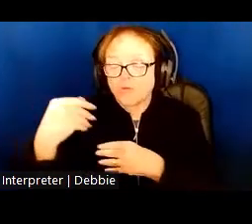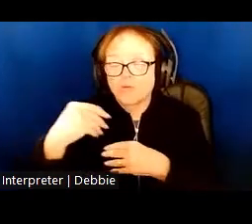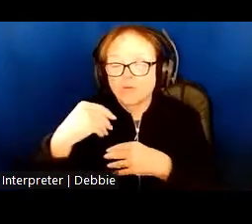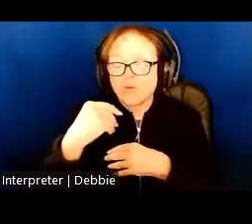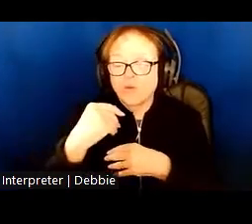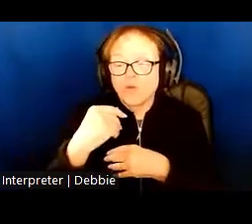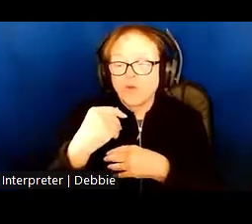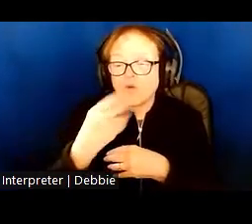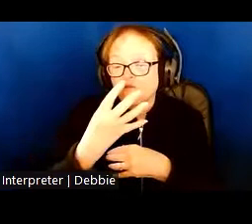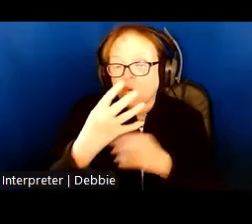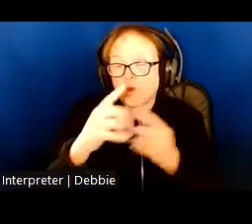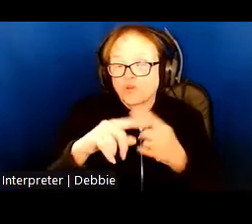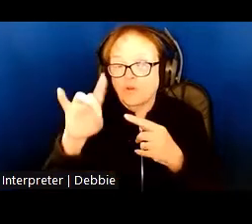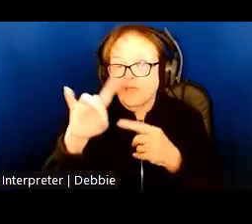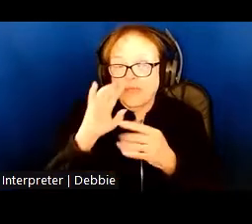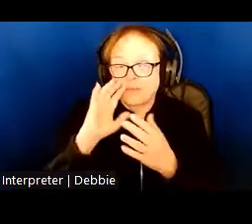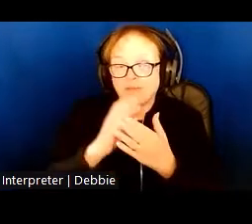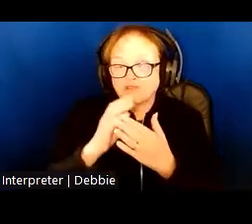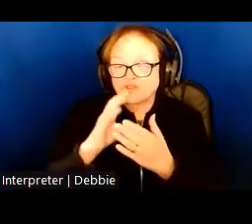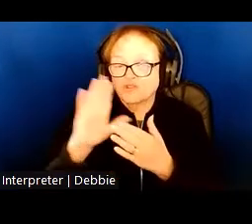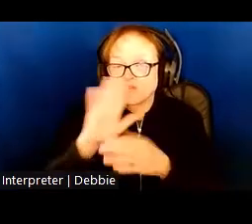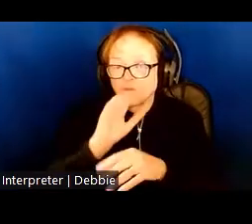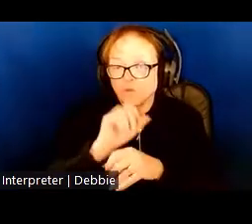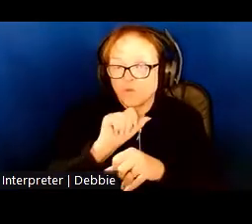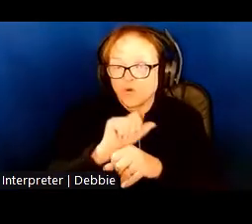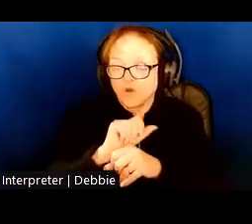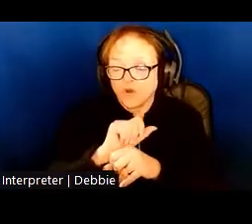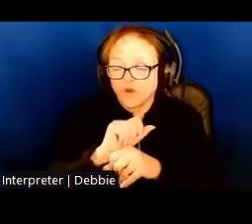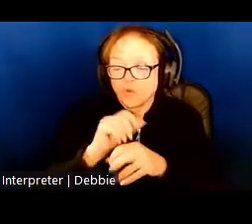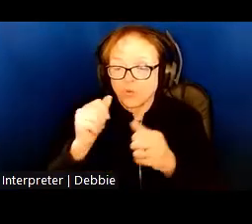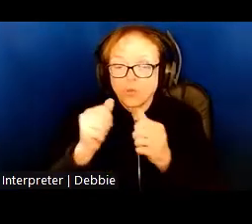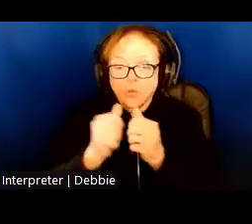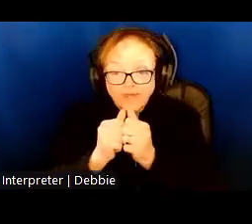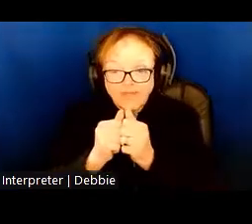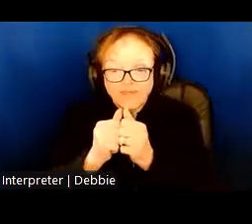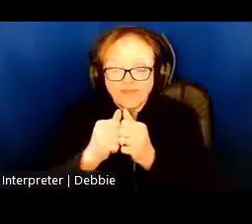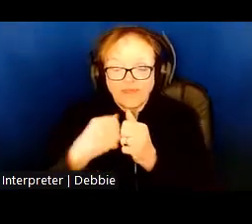video clips of their original work in the online application: